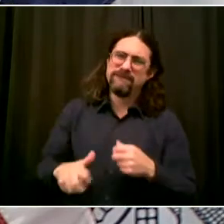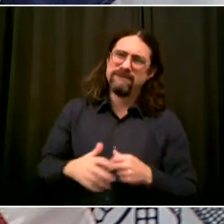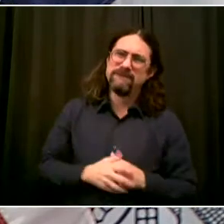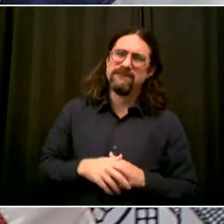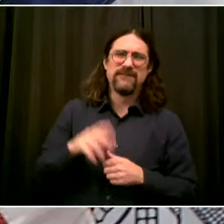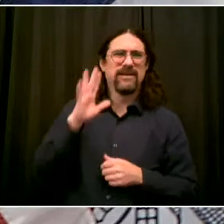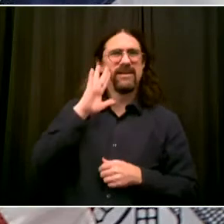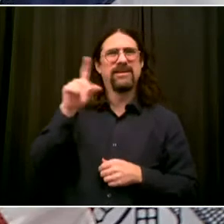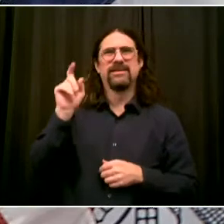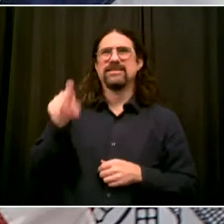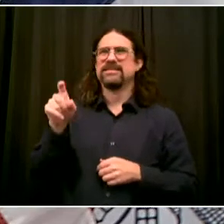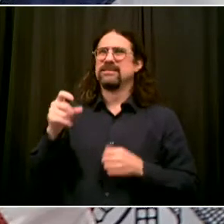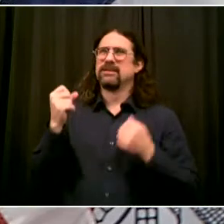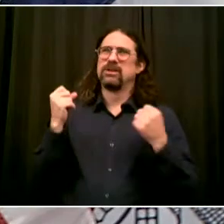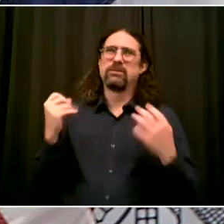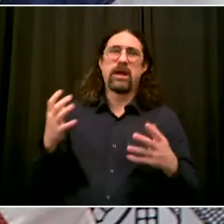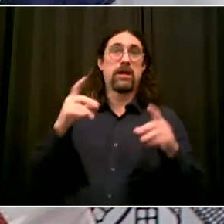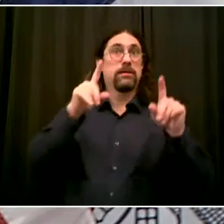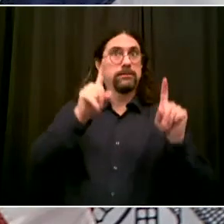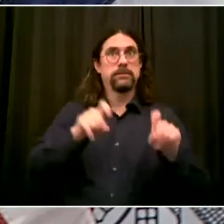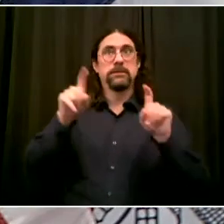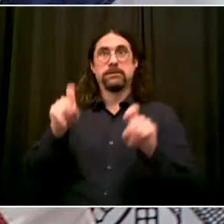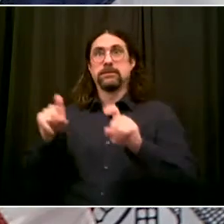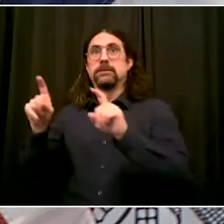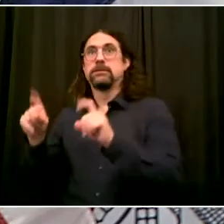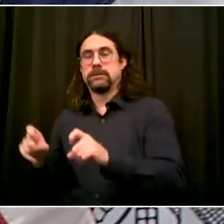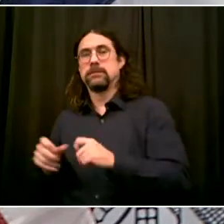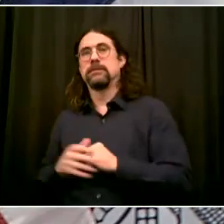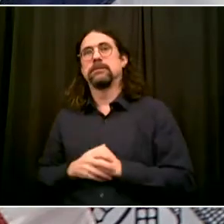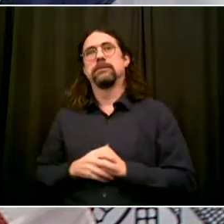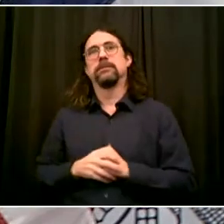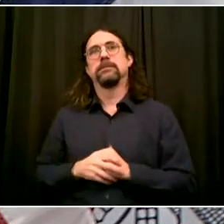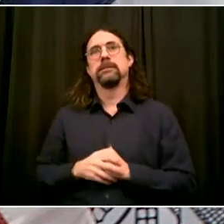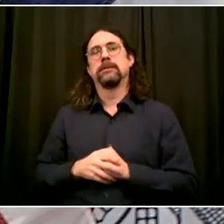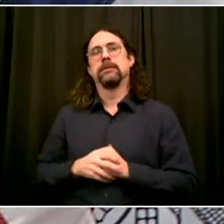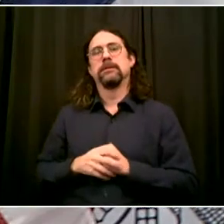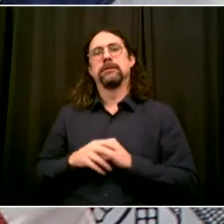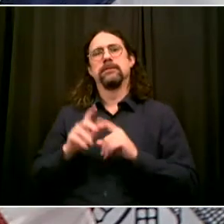AND MORE AA ND THEN MORE DAYS PER WEEK FOR KIDS AS WE GO